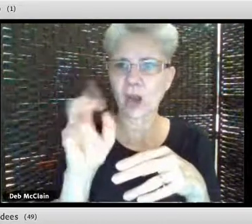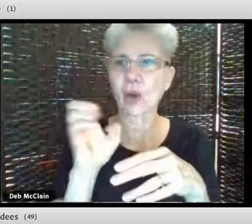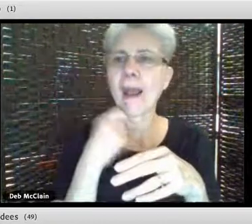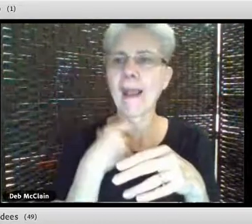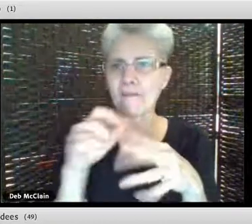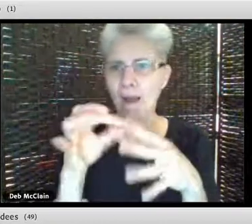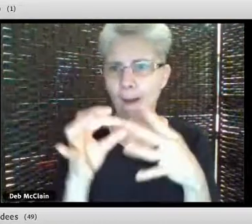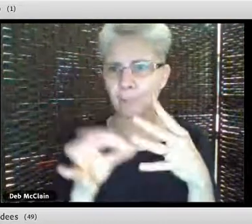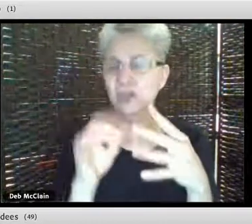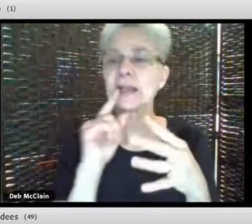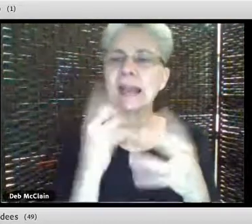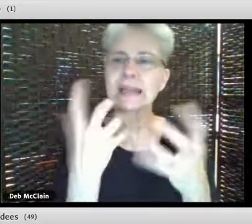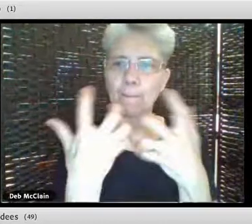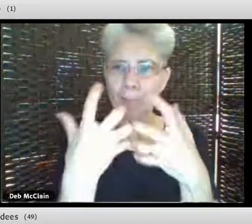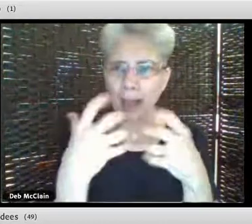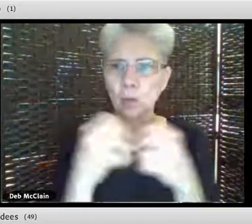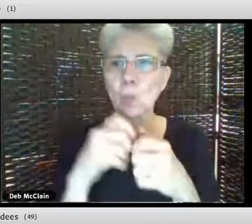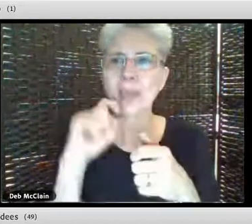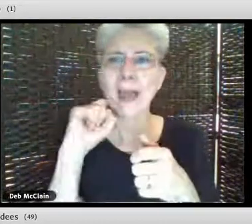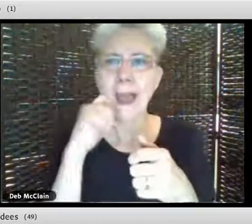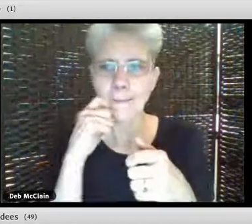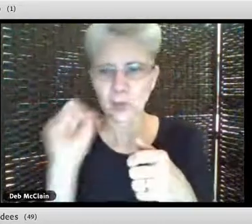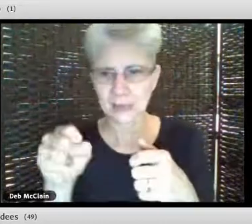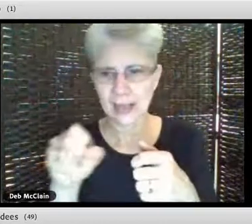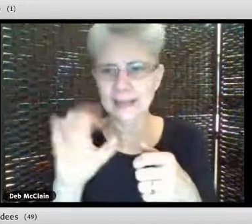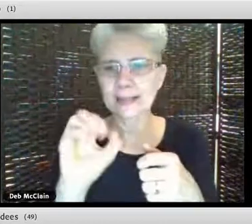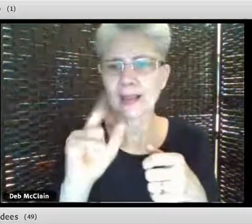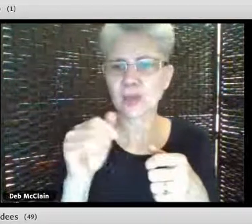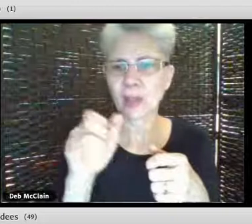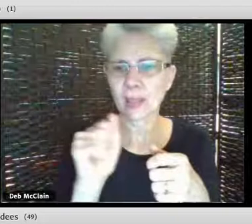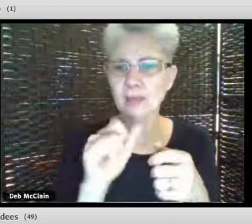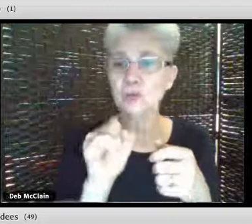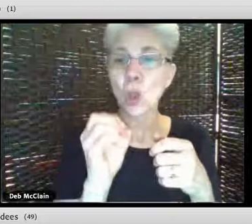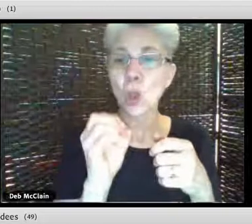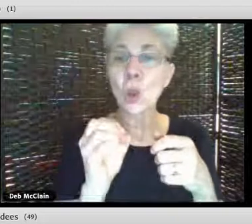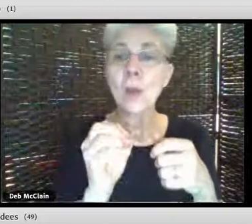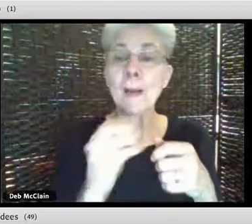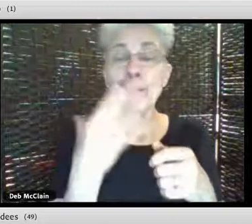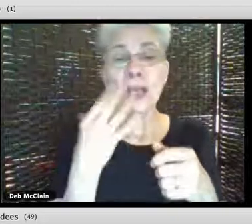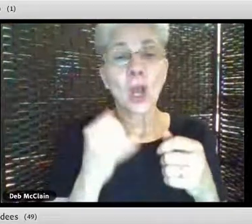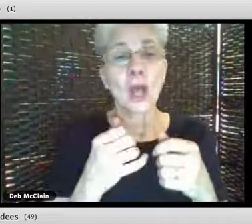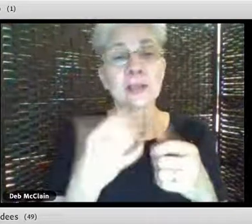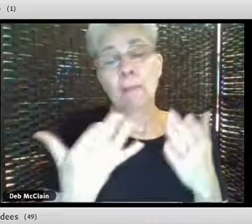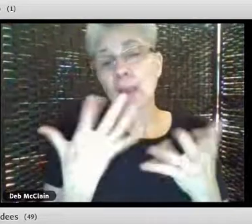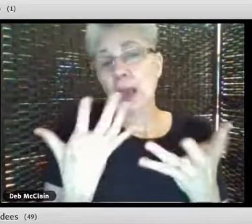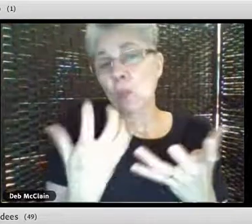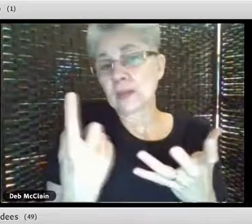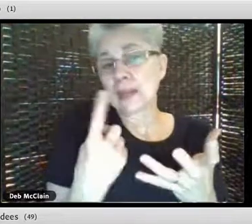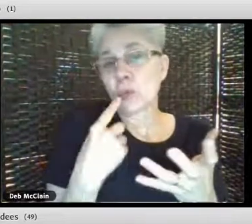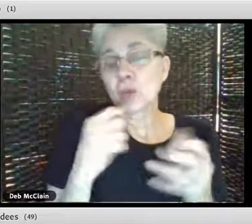It is compatible with Apple as well, yes, Angela. So because maybe I want somebody to be able to edit this, right?